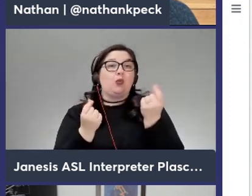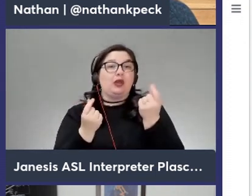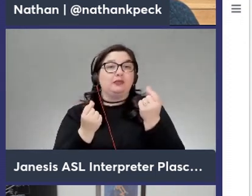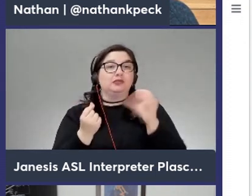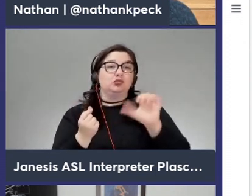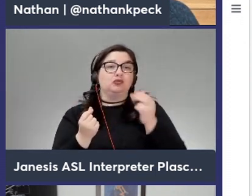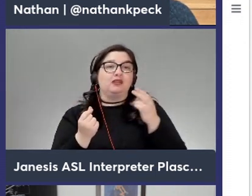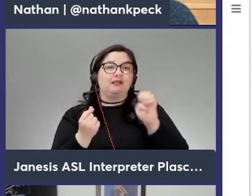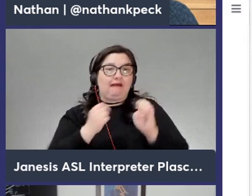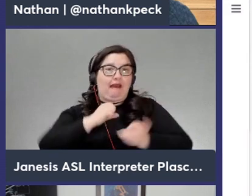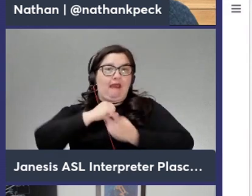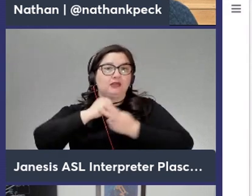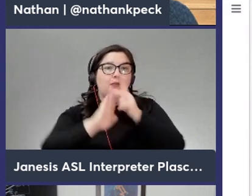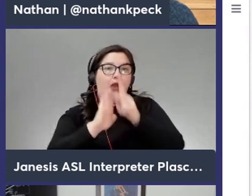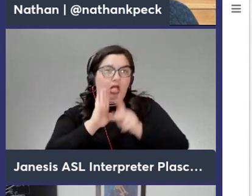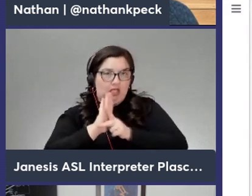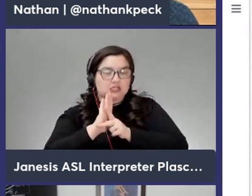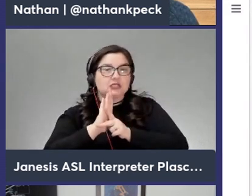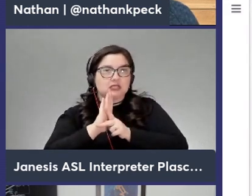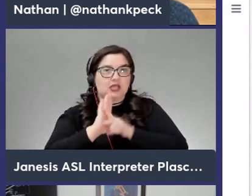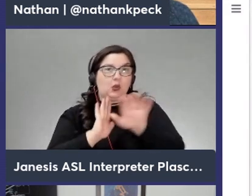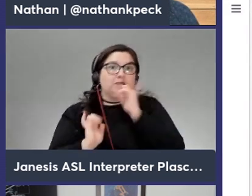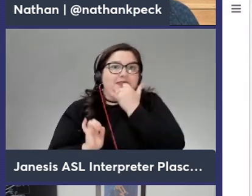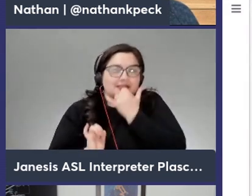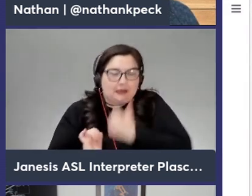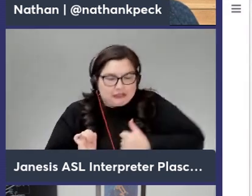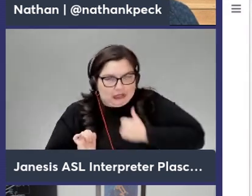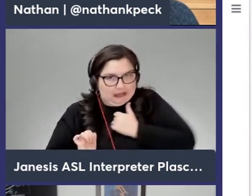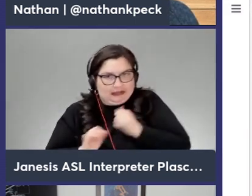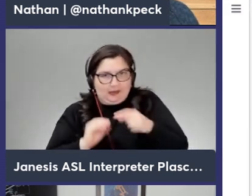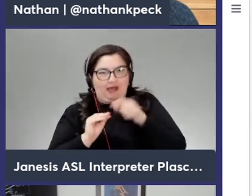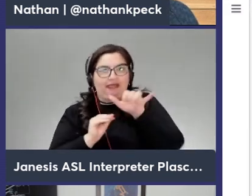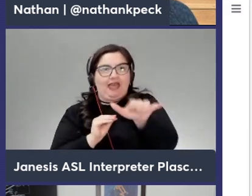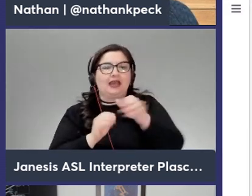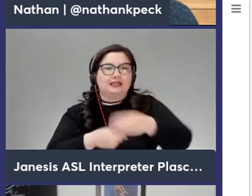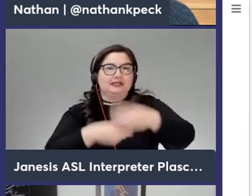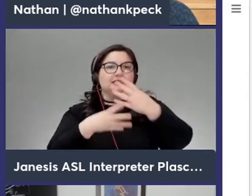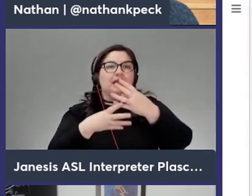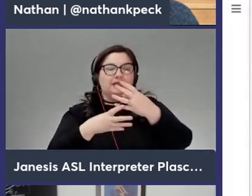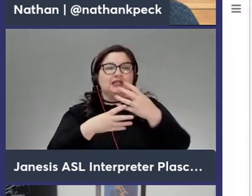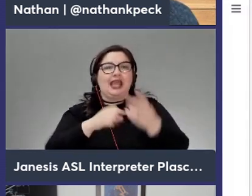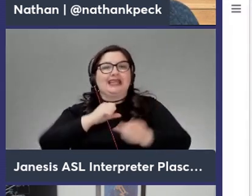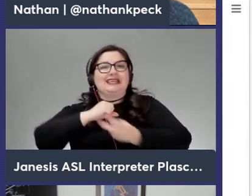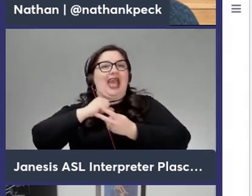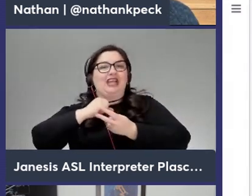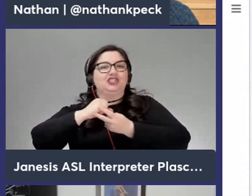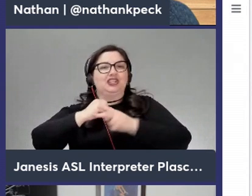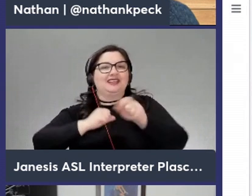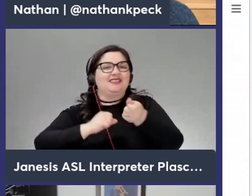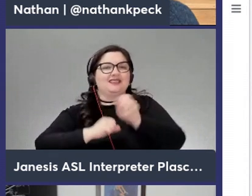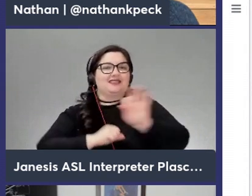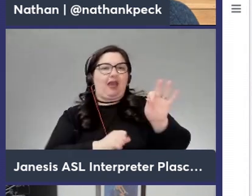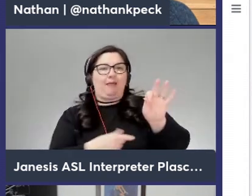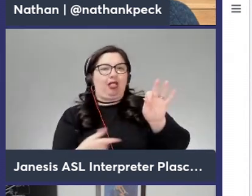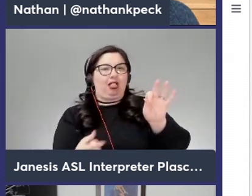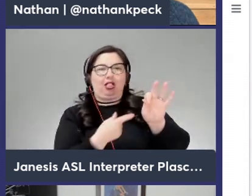And oops, sorry about that. I'm gonna say caching disabled. So this is gonna mean, this is gonna say to CloudFront,